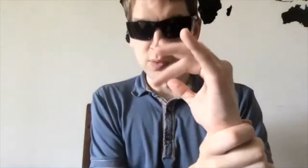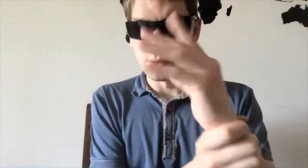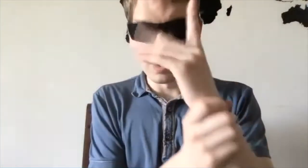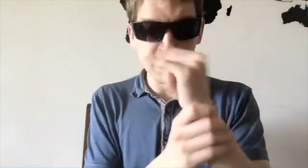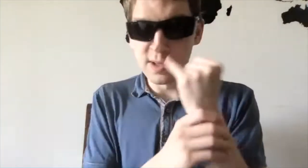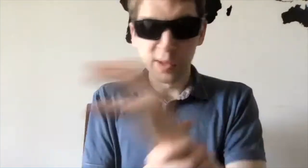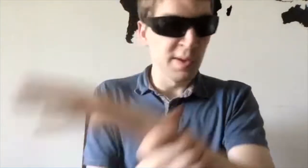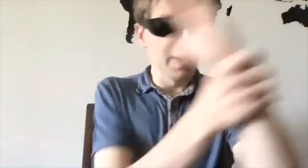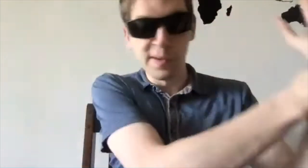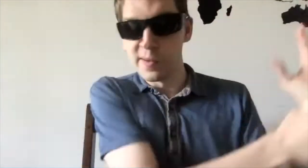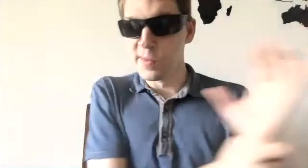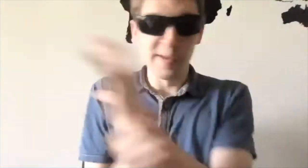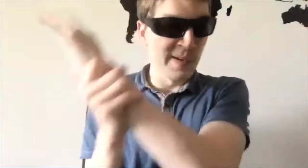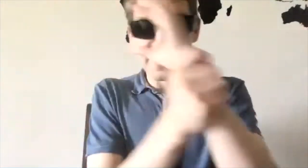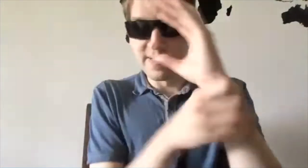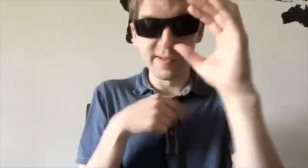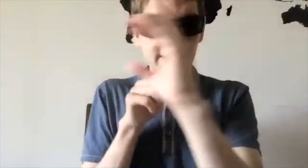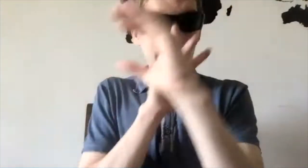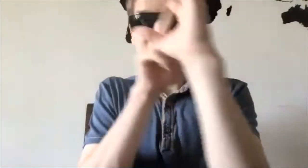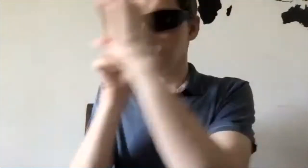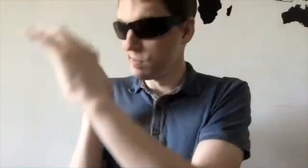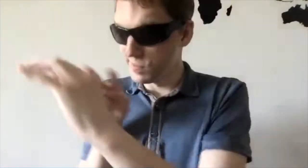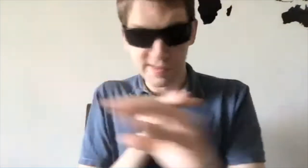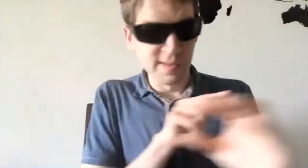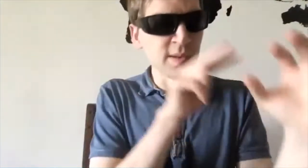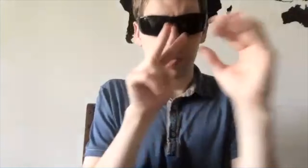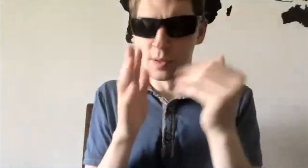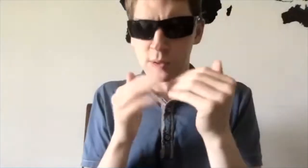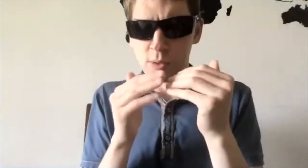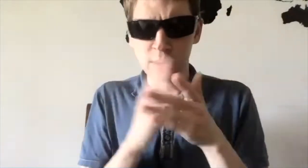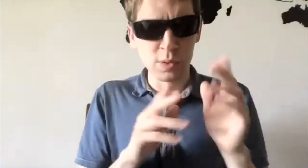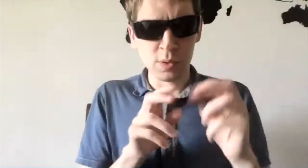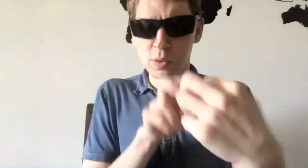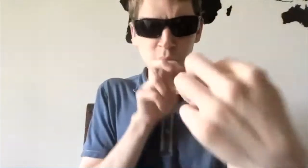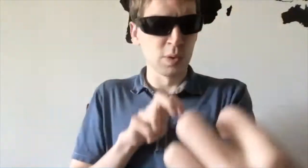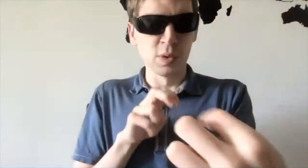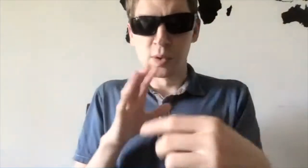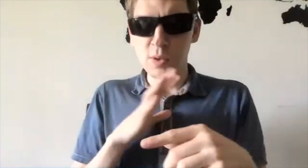if they need to maybe have your hands. And if you are using hand over hand like that,